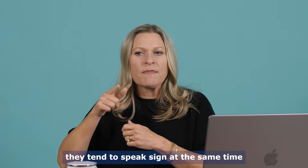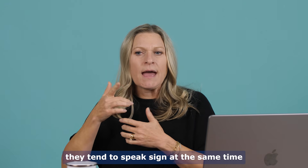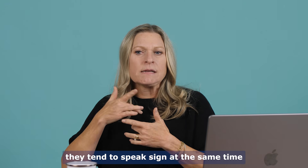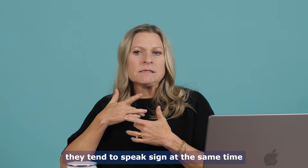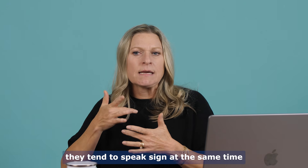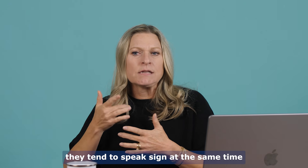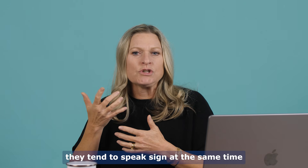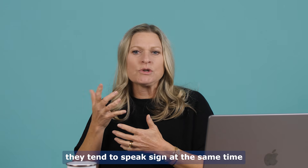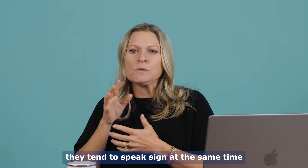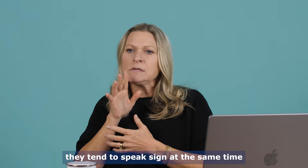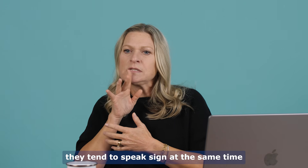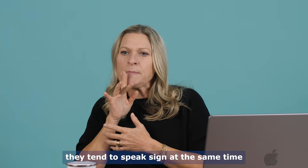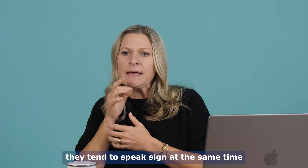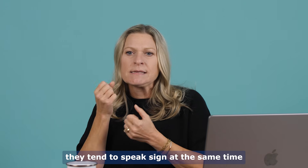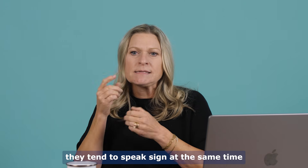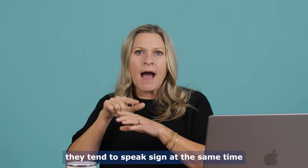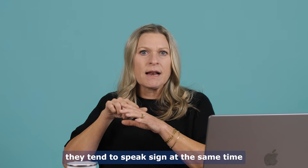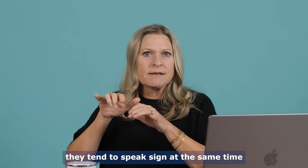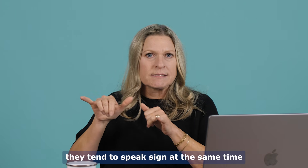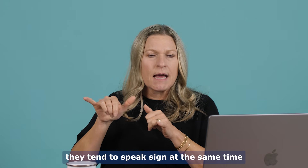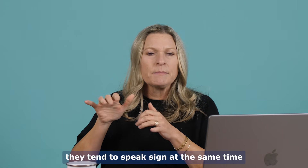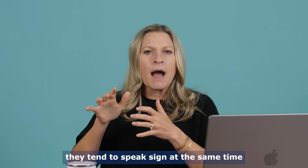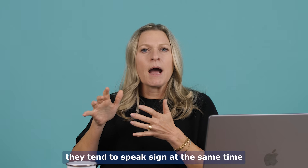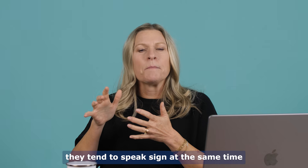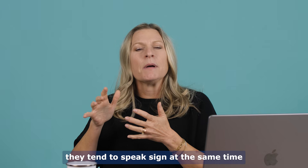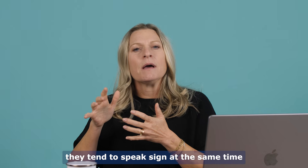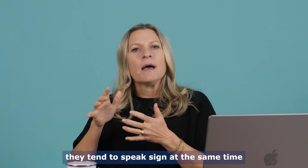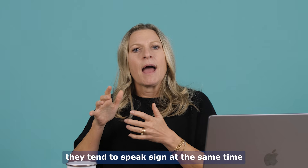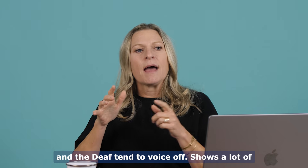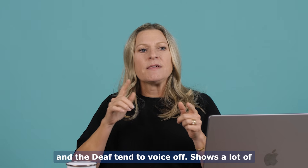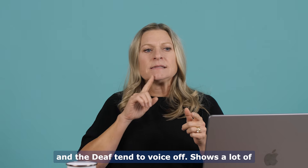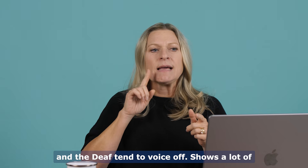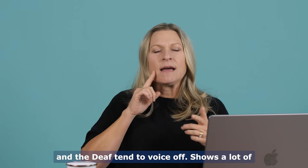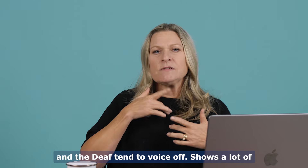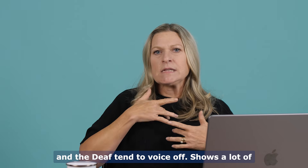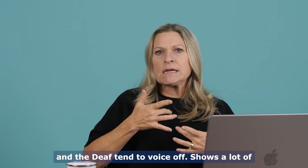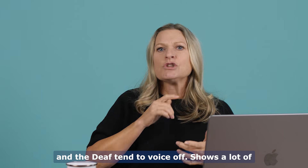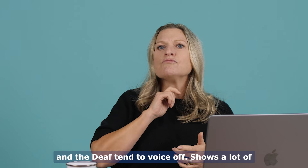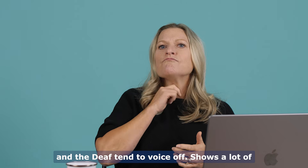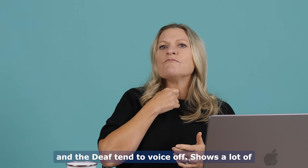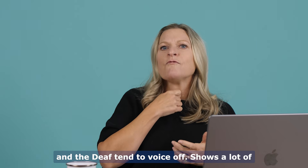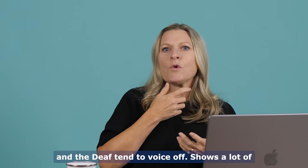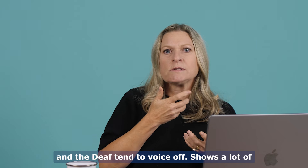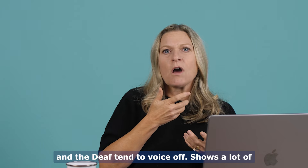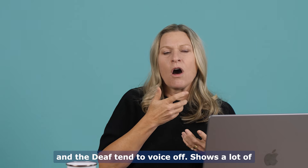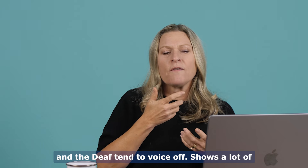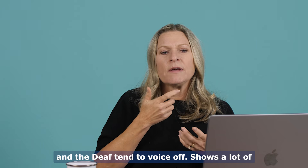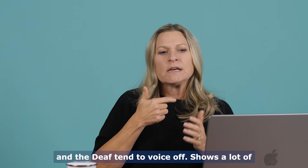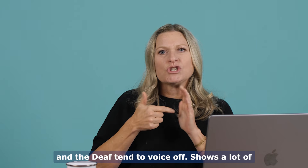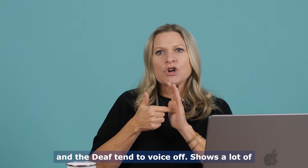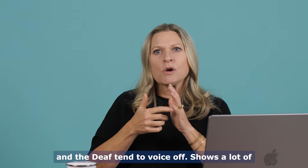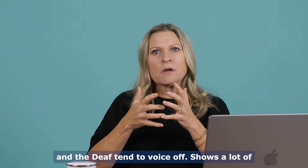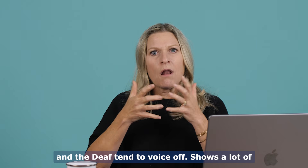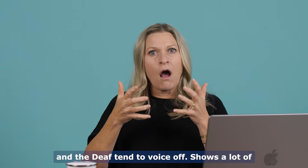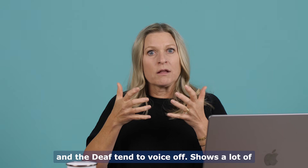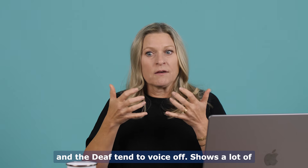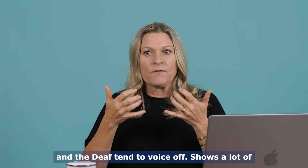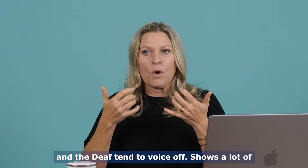they tend to speak sign at the same time and the Deaf tend to voice off. Shows a lot of